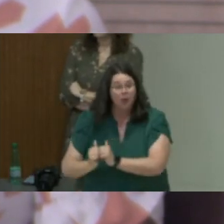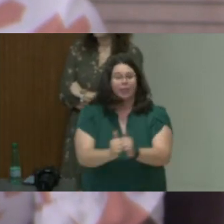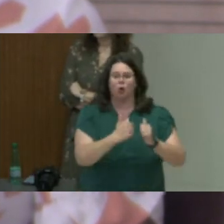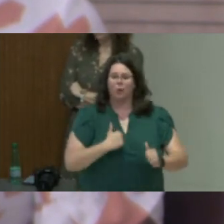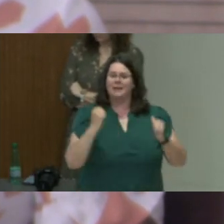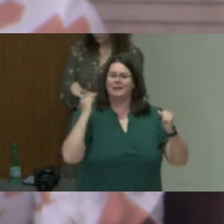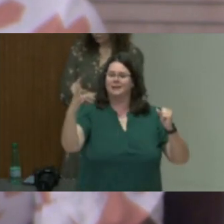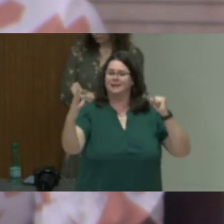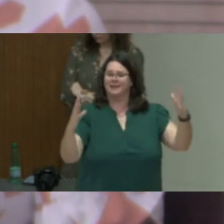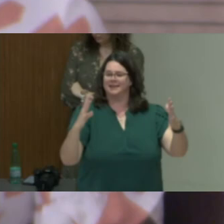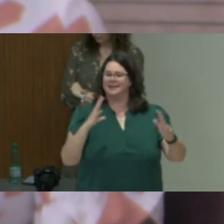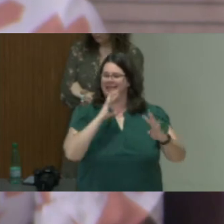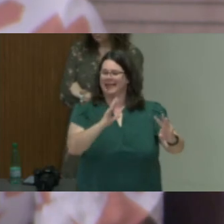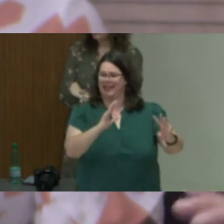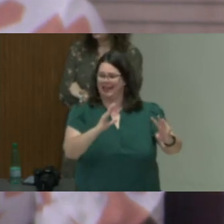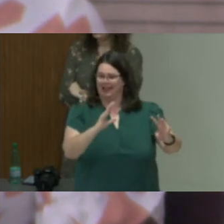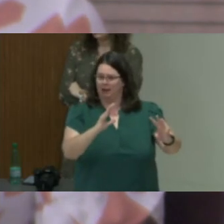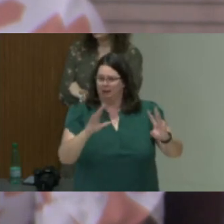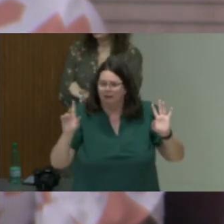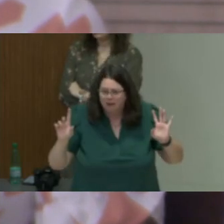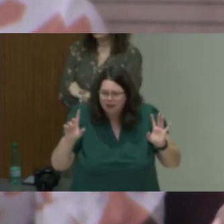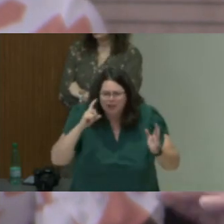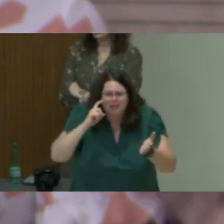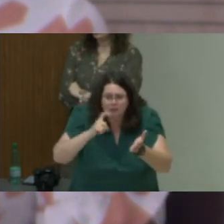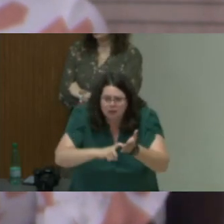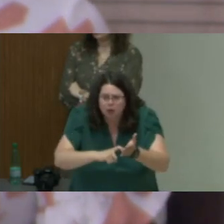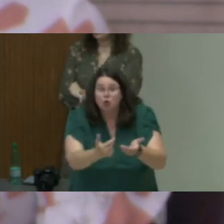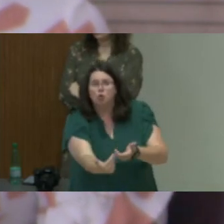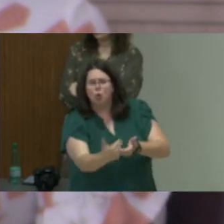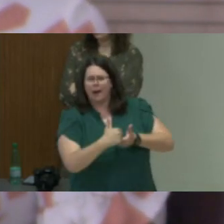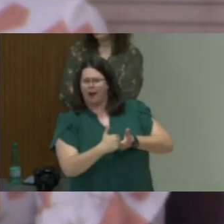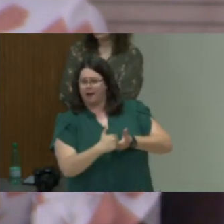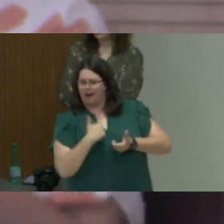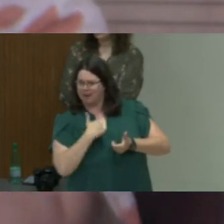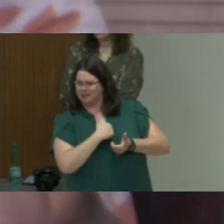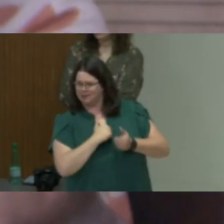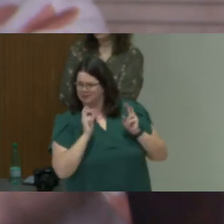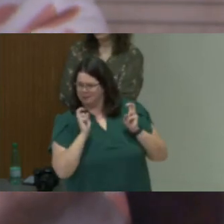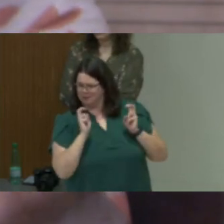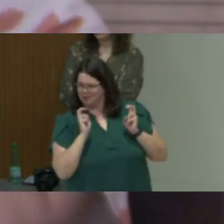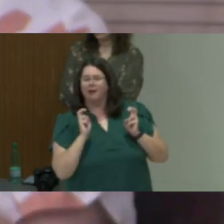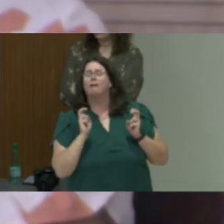Just an observation and that's, I think, programmed in general.